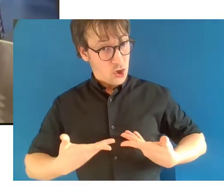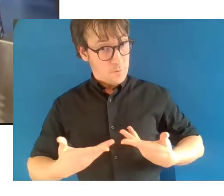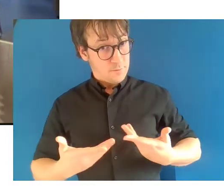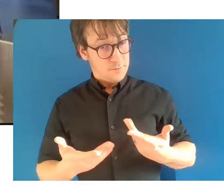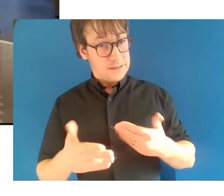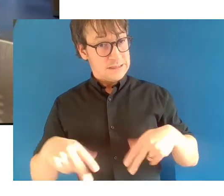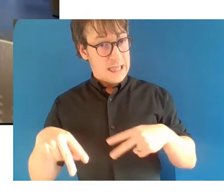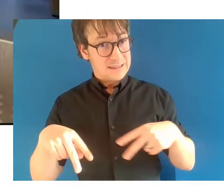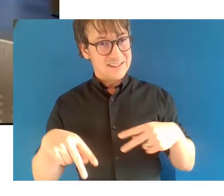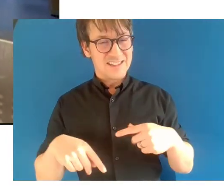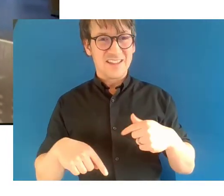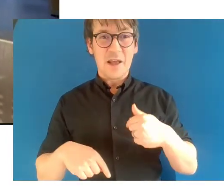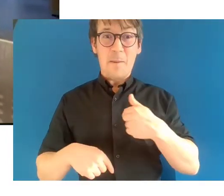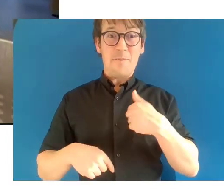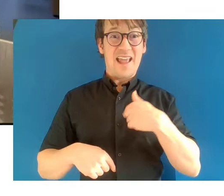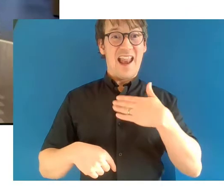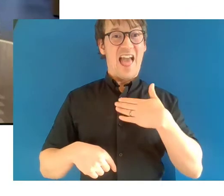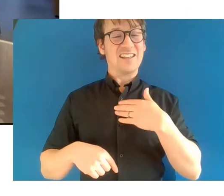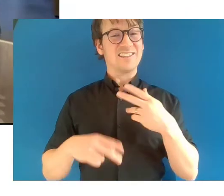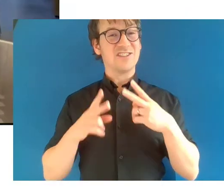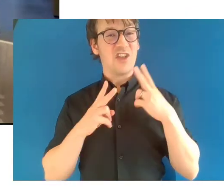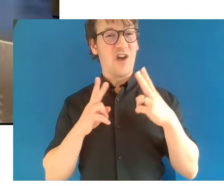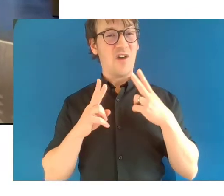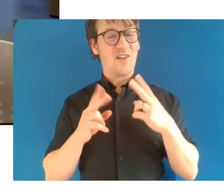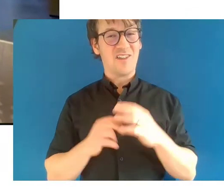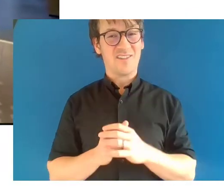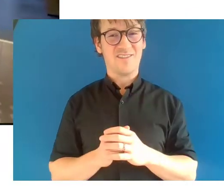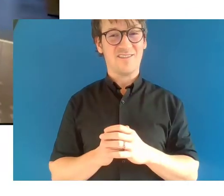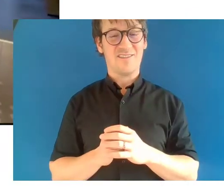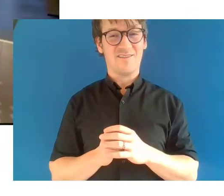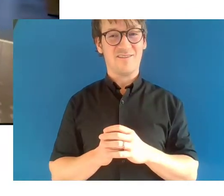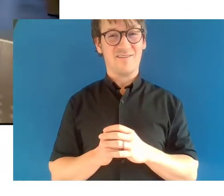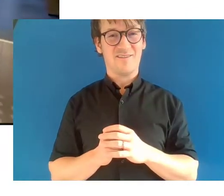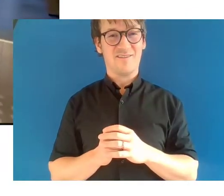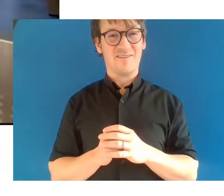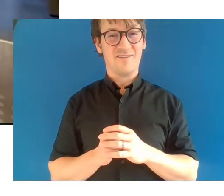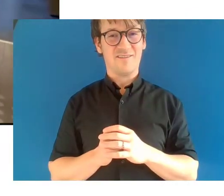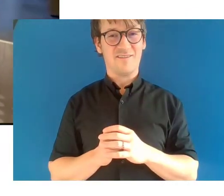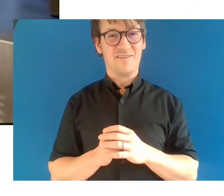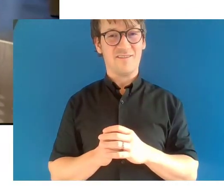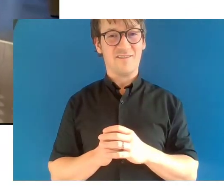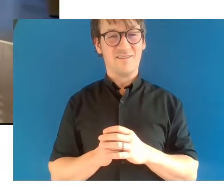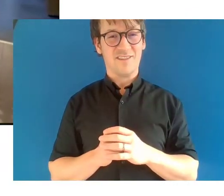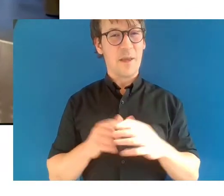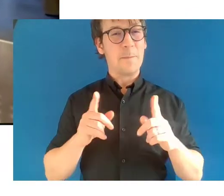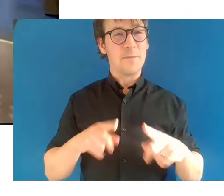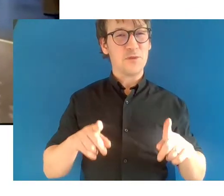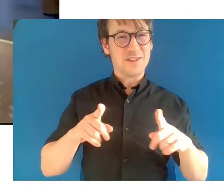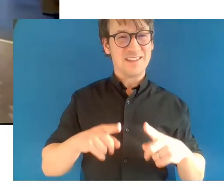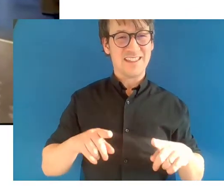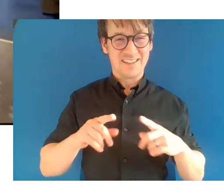I like this song.